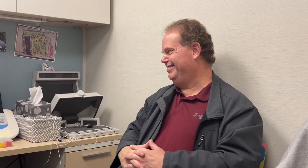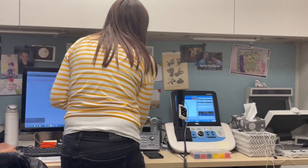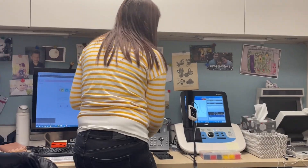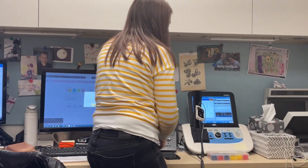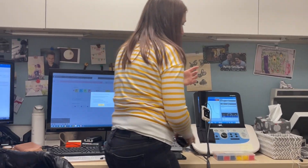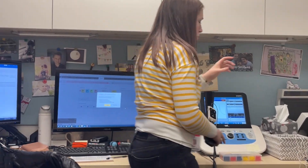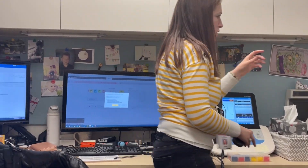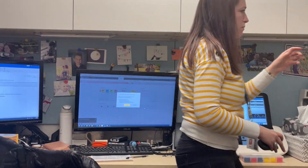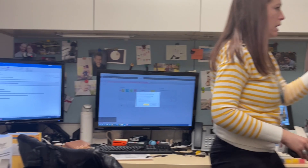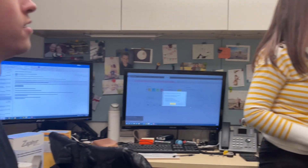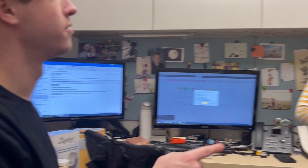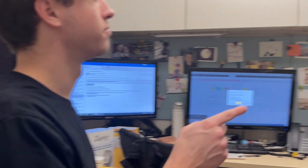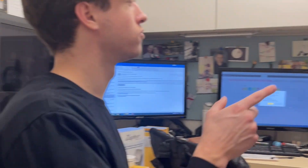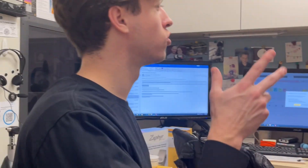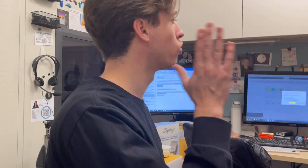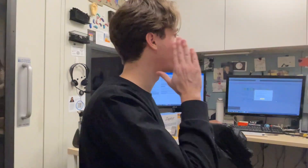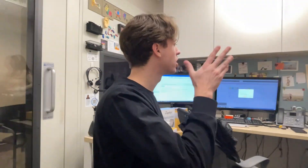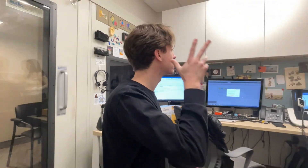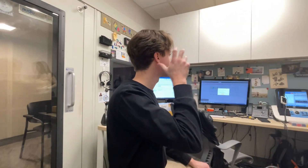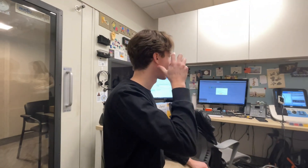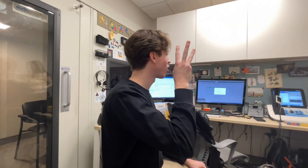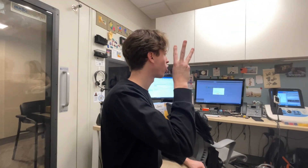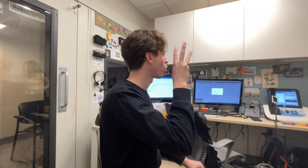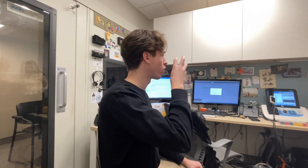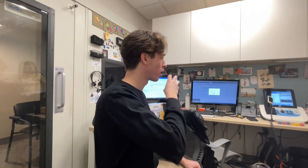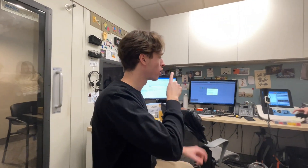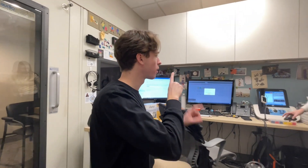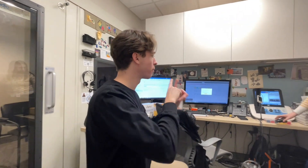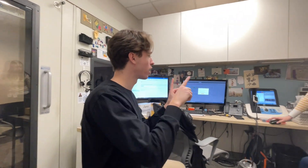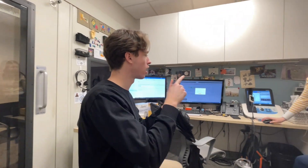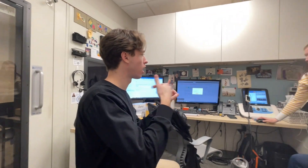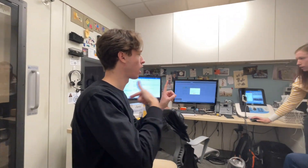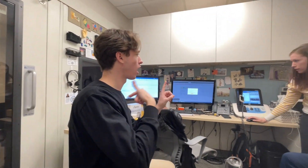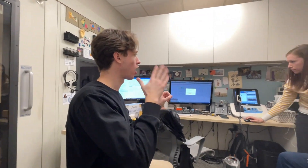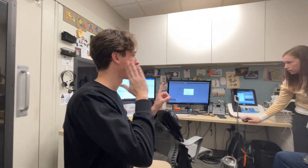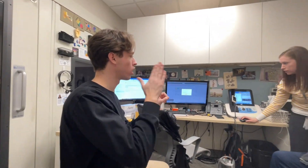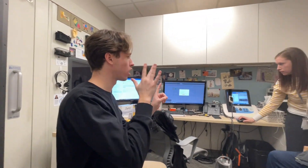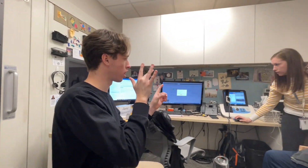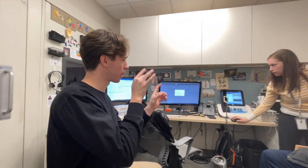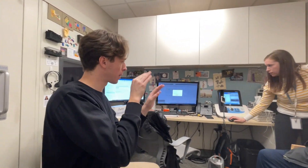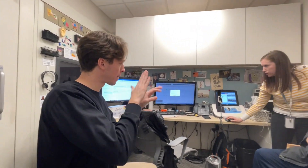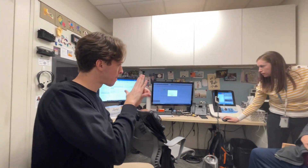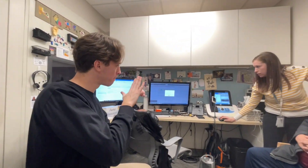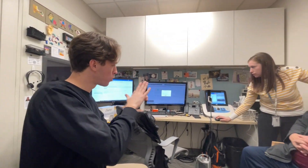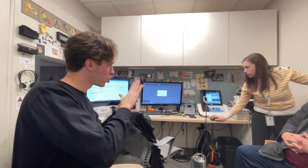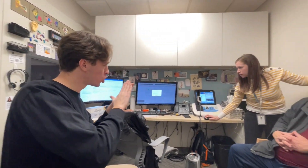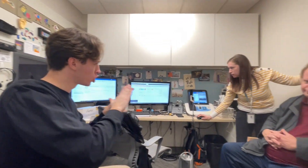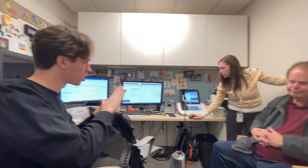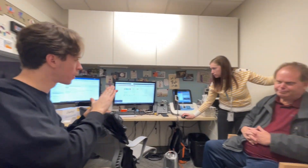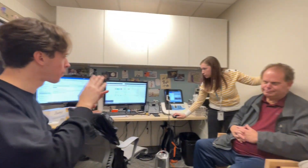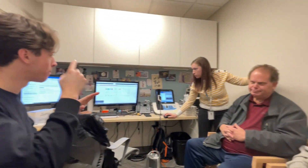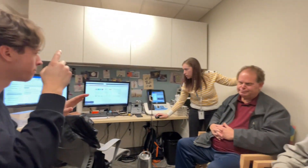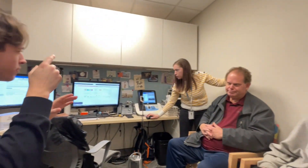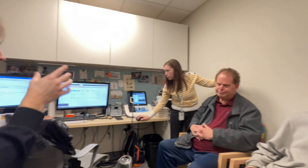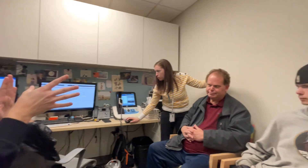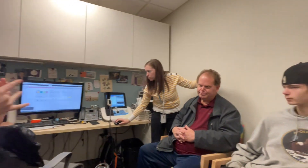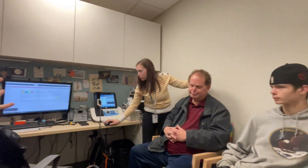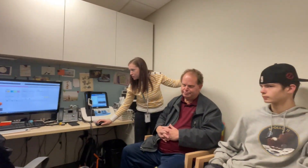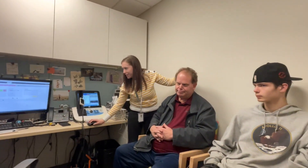but I'm going to push this magnet on your head it's not liking how it's connected be in your bubble for a